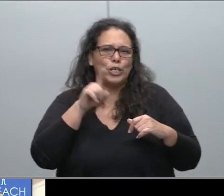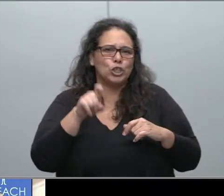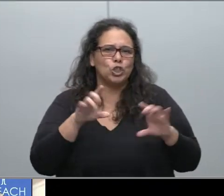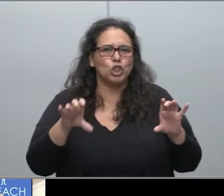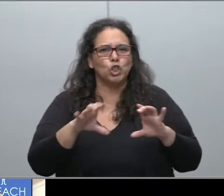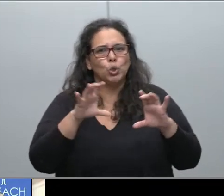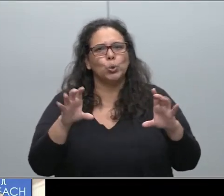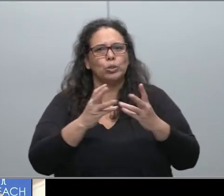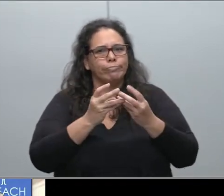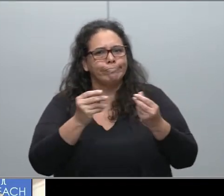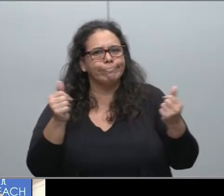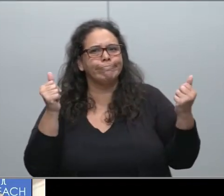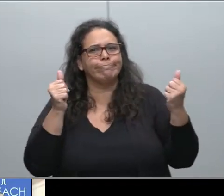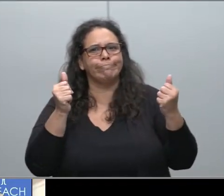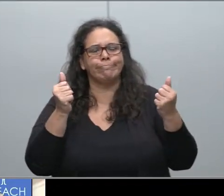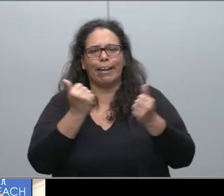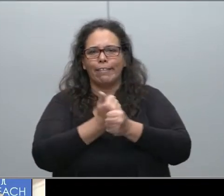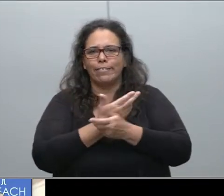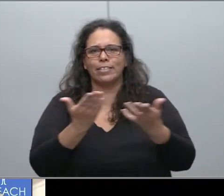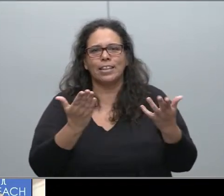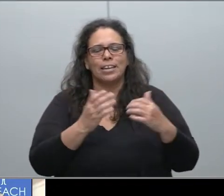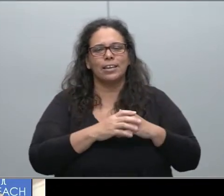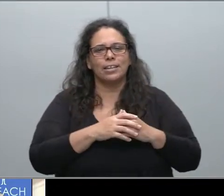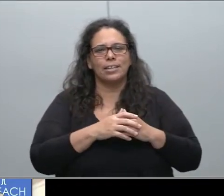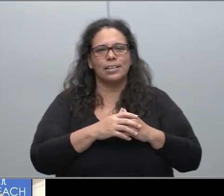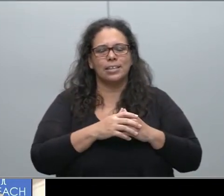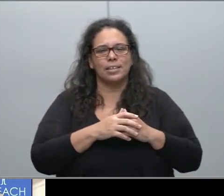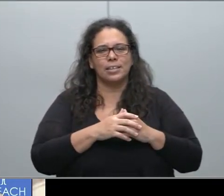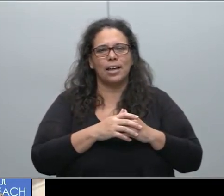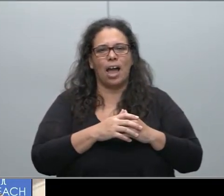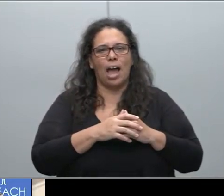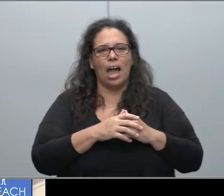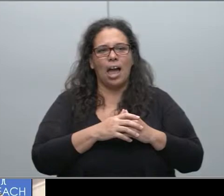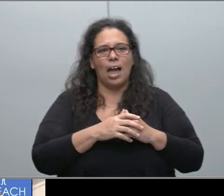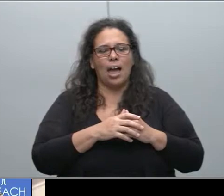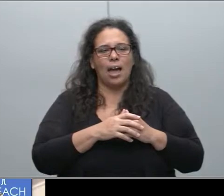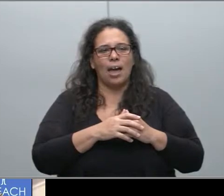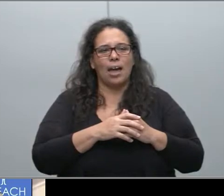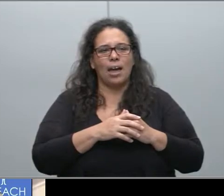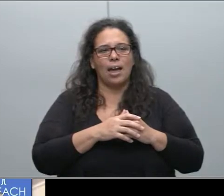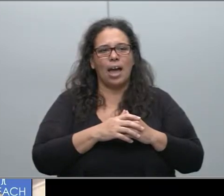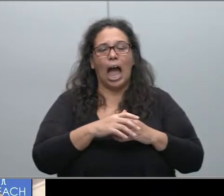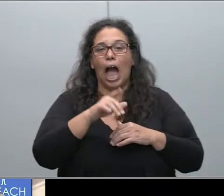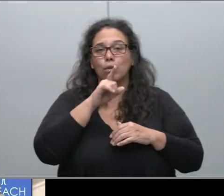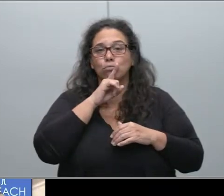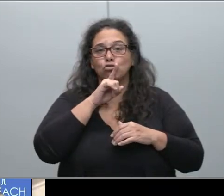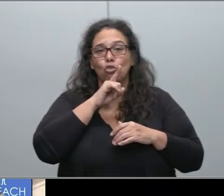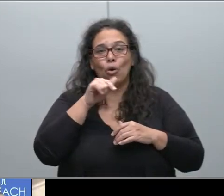I feel like I re-traumatize from the Khmer Rouge back, and it shouldn't be, you're right.